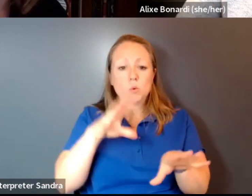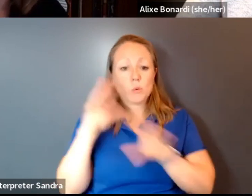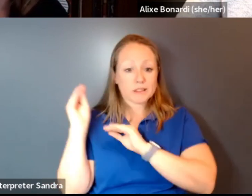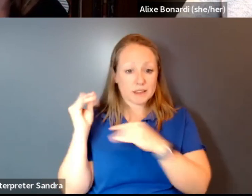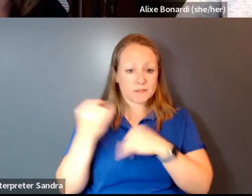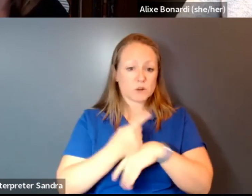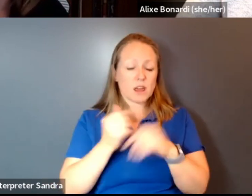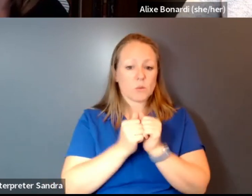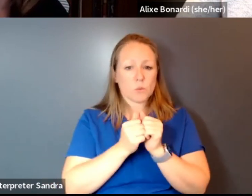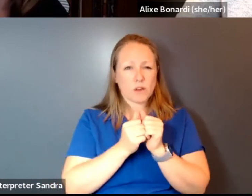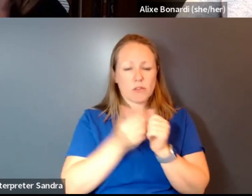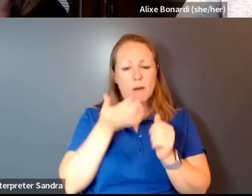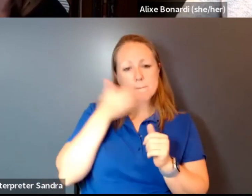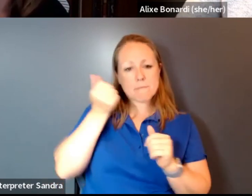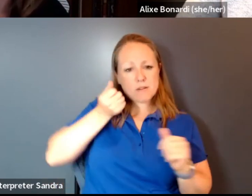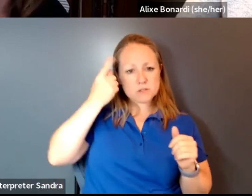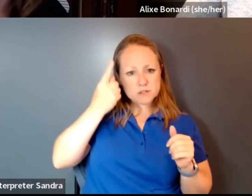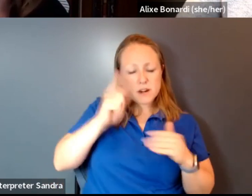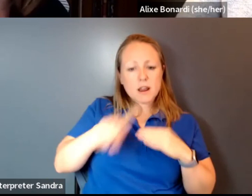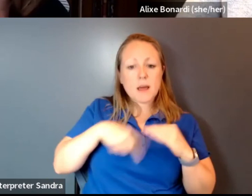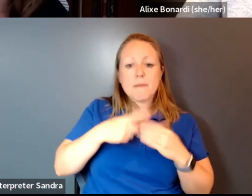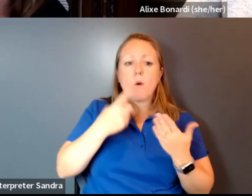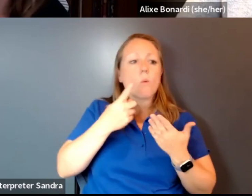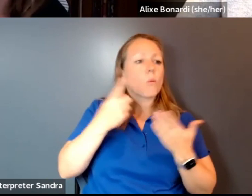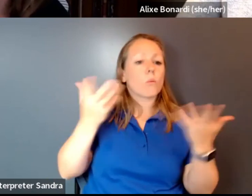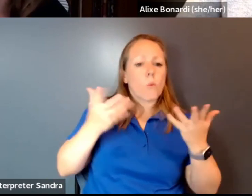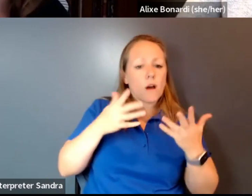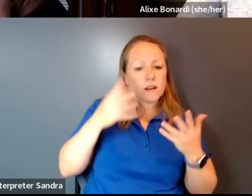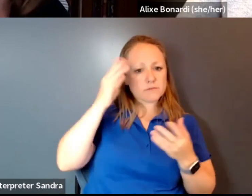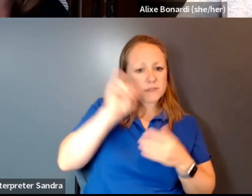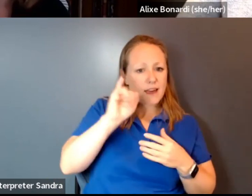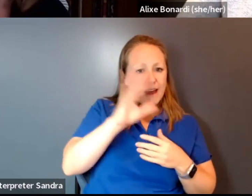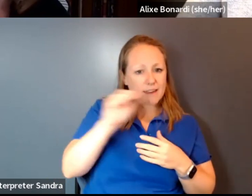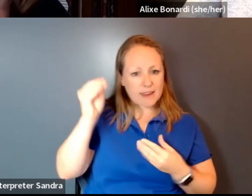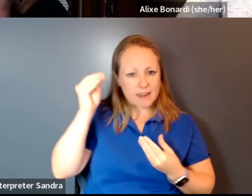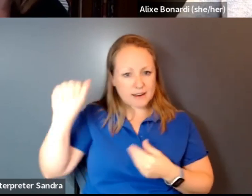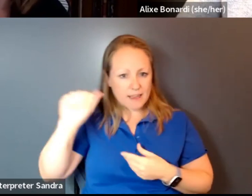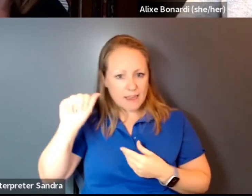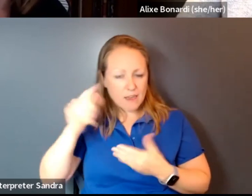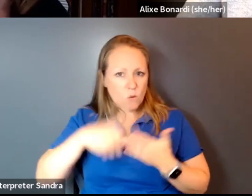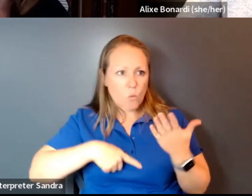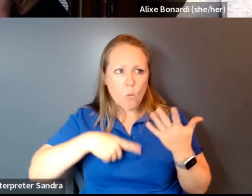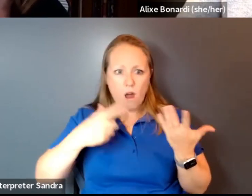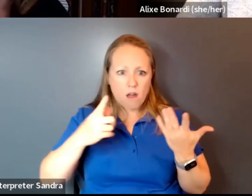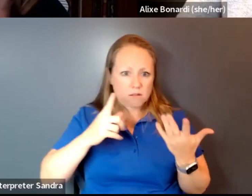understanding about what information and assistance is, what it can look like, and whatever your respective seat is at the table in the world of